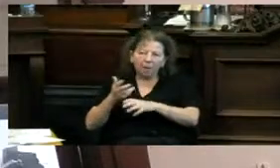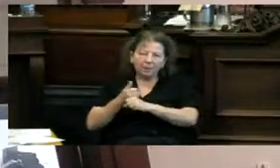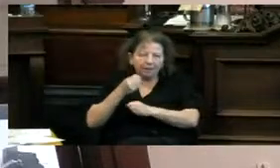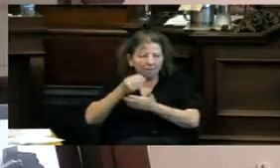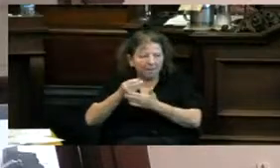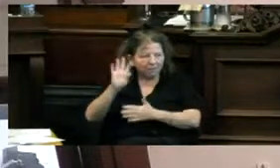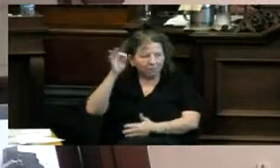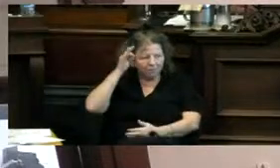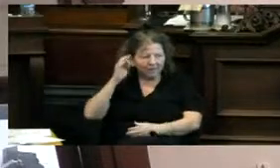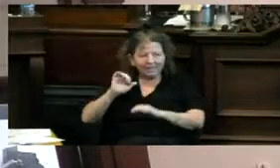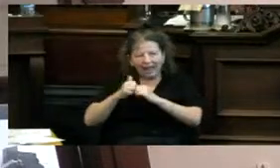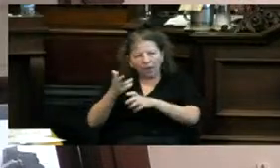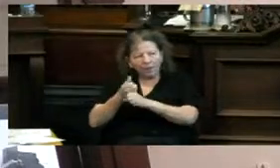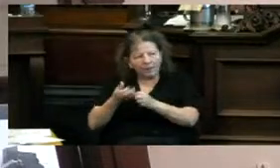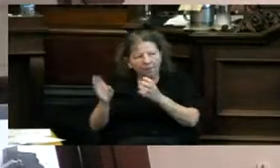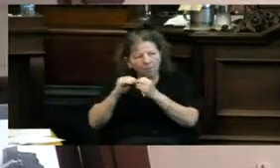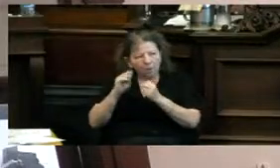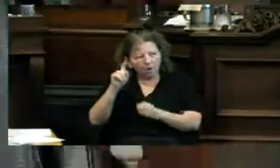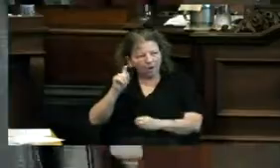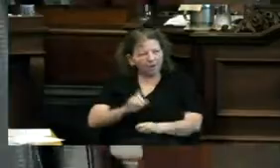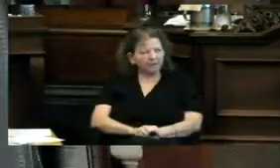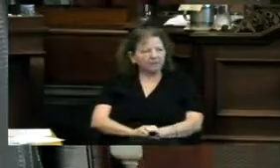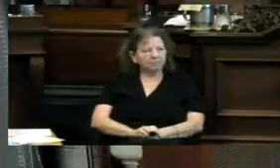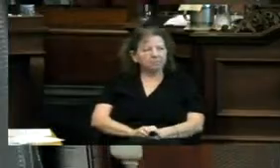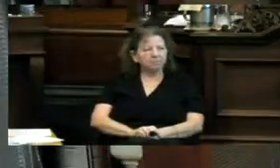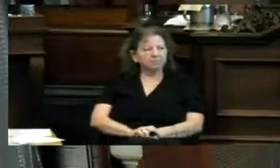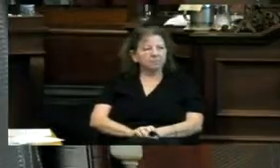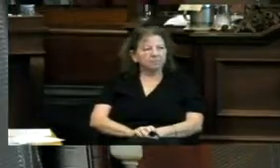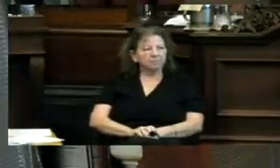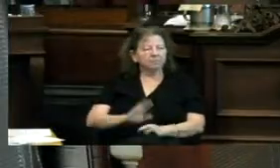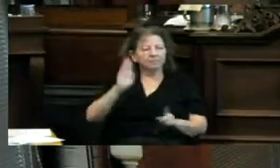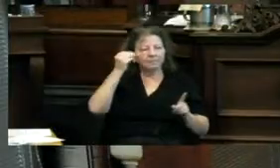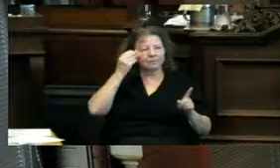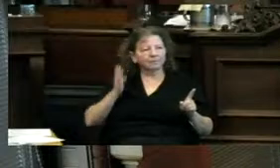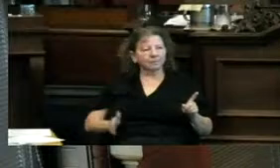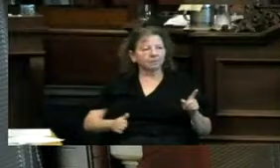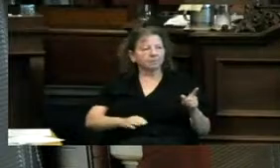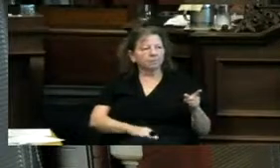see if we can just get a little information on how, how would we